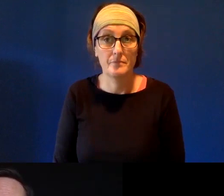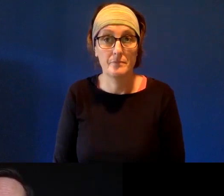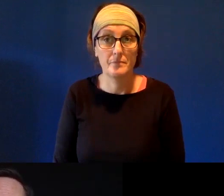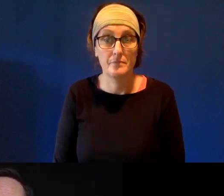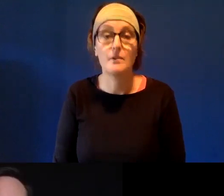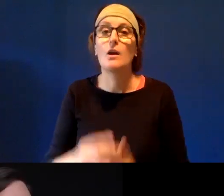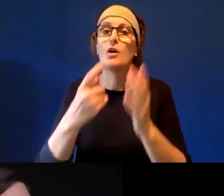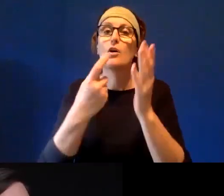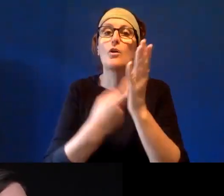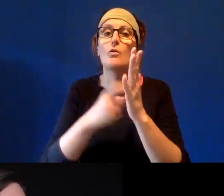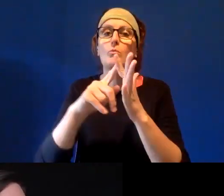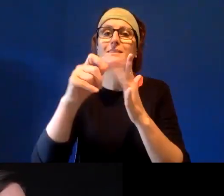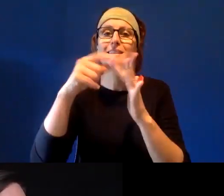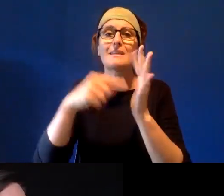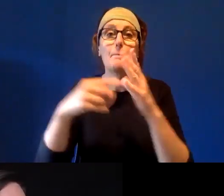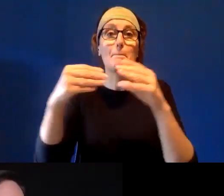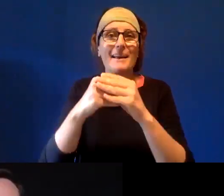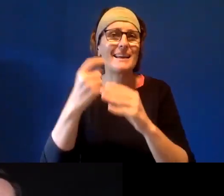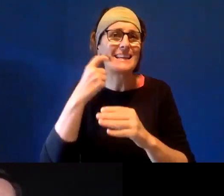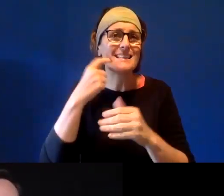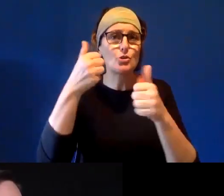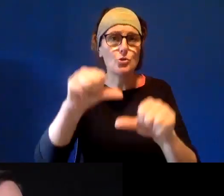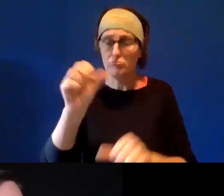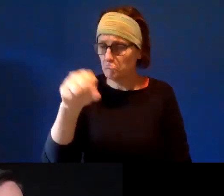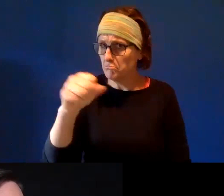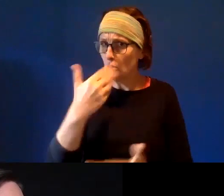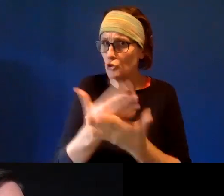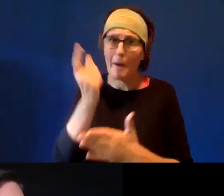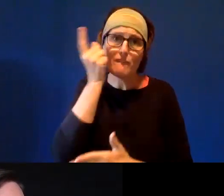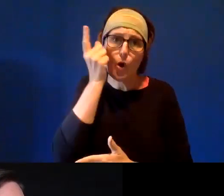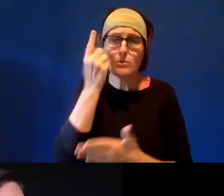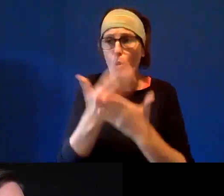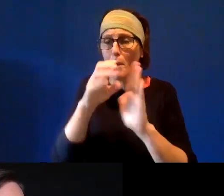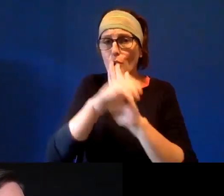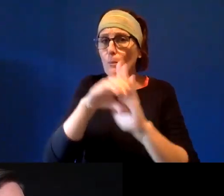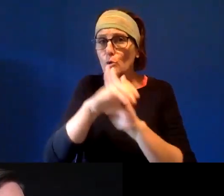It is really great. I have it on my phone. I have it on my computer. It is literally